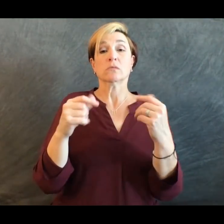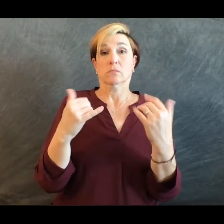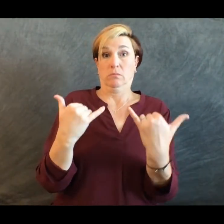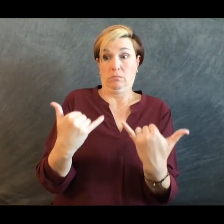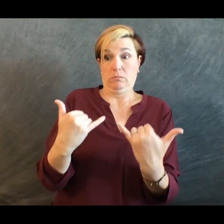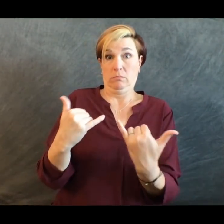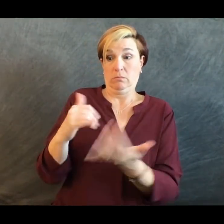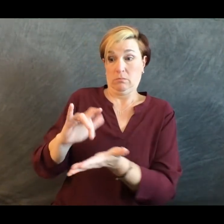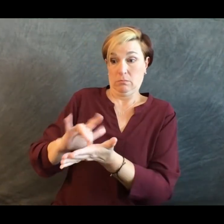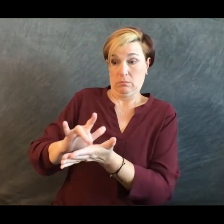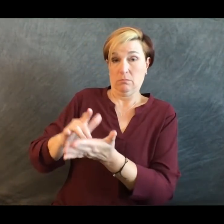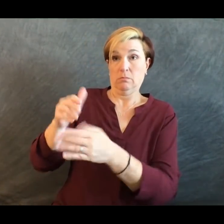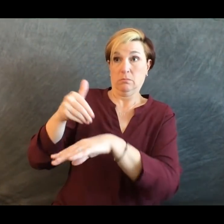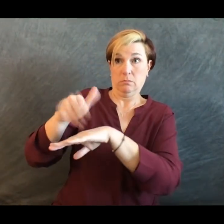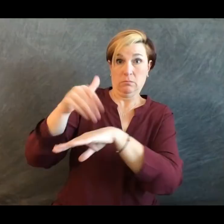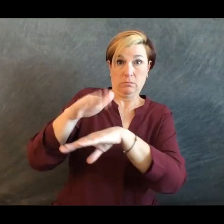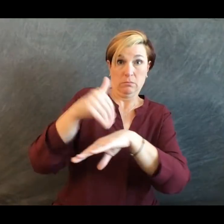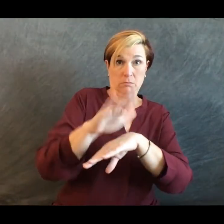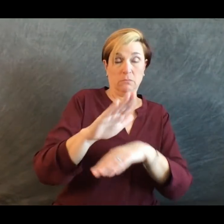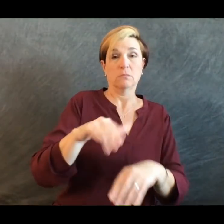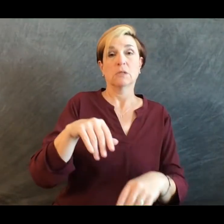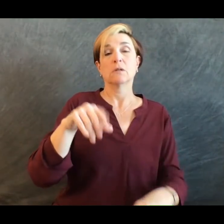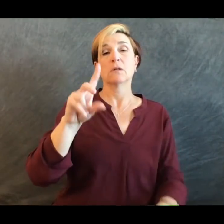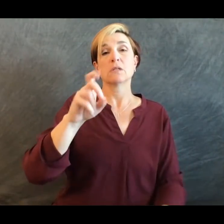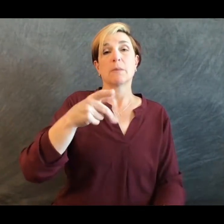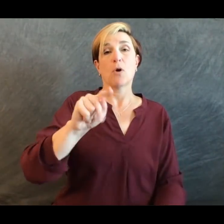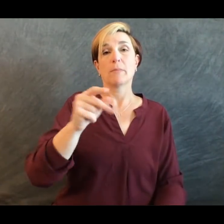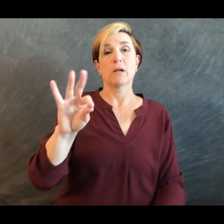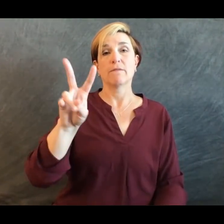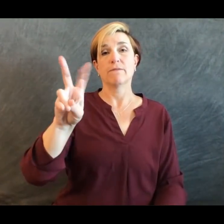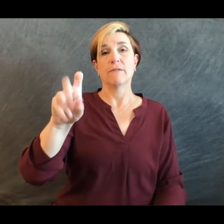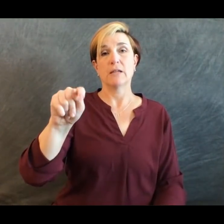Department of Veterans Affairs and the Department of Defense and speaking of